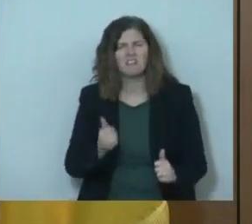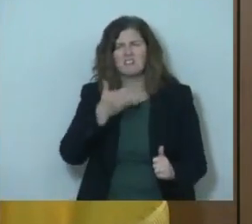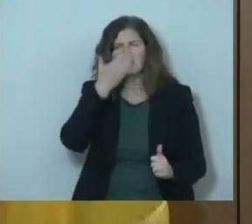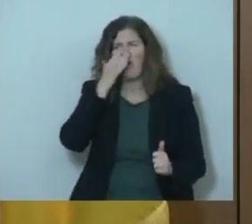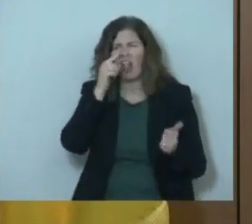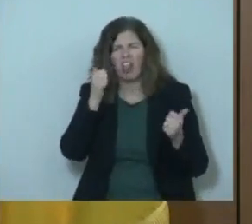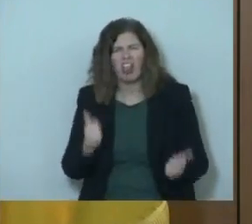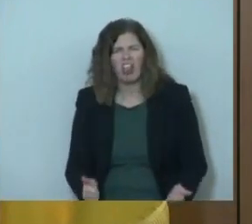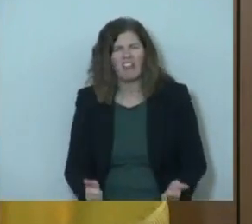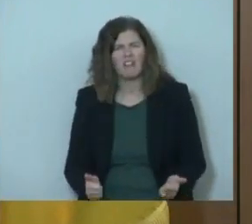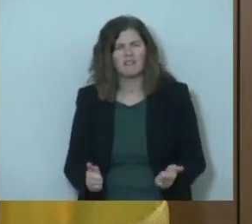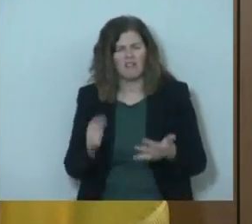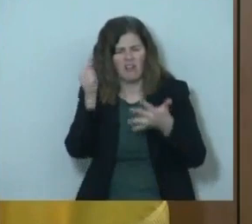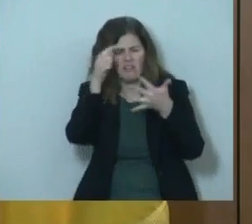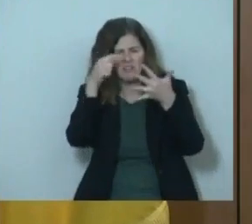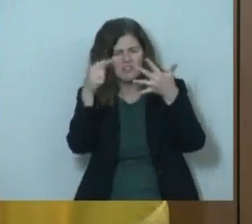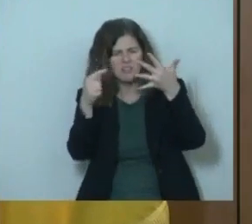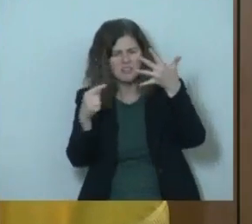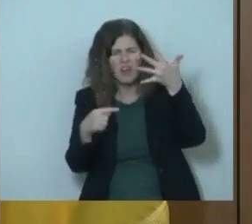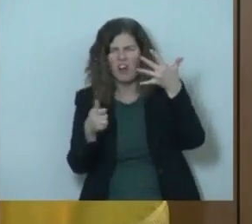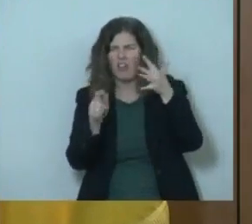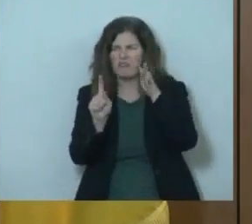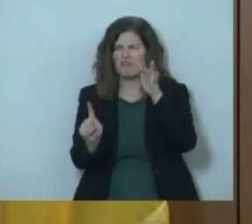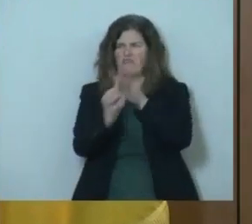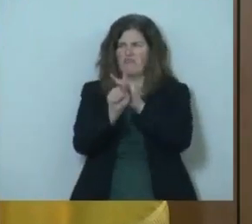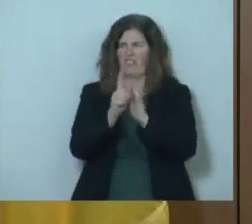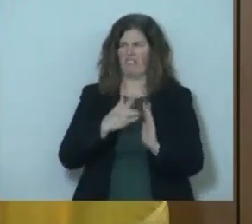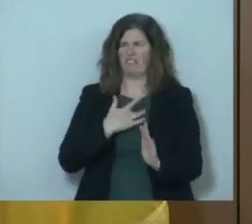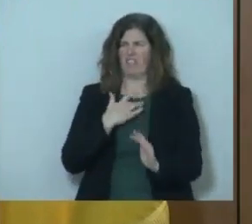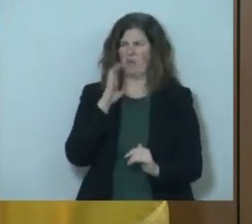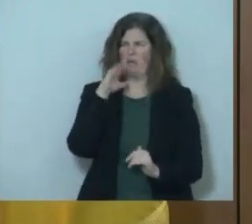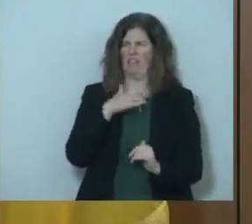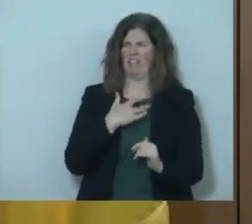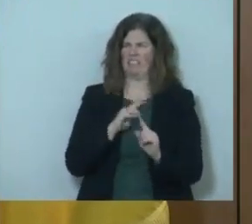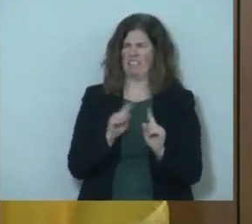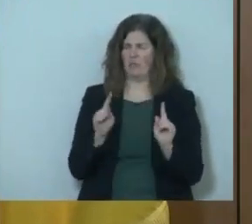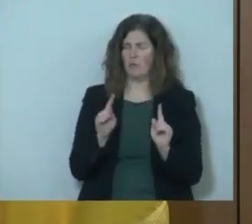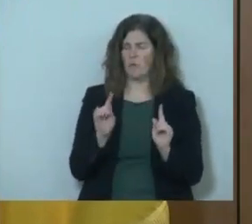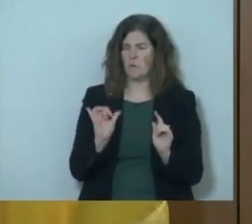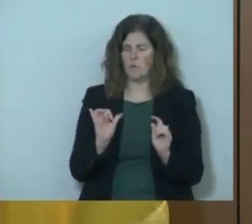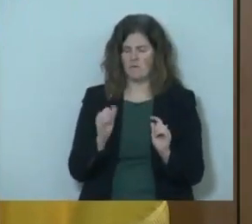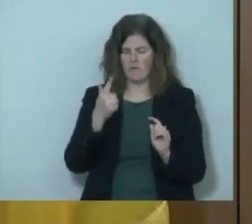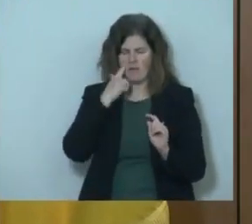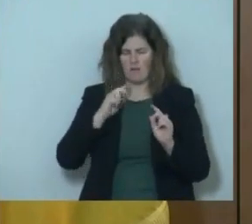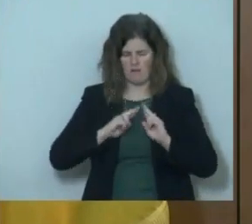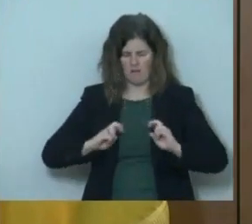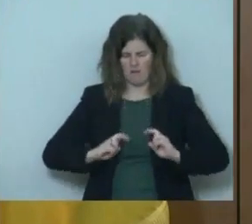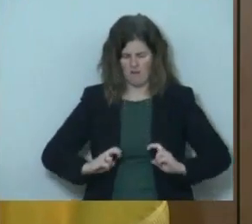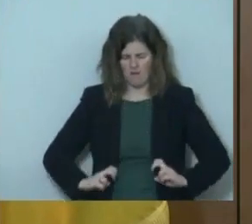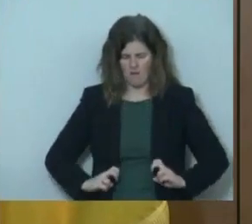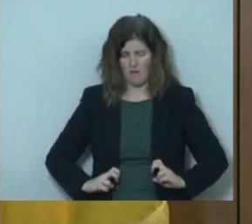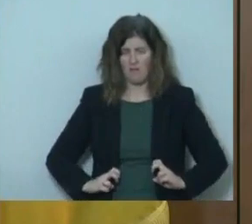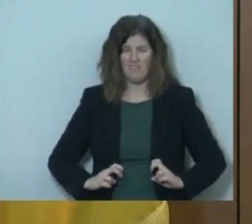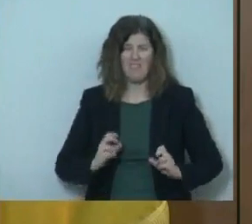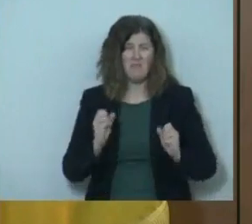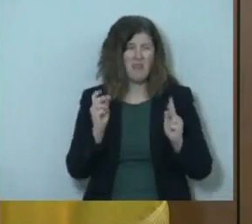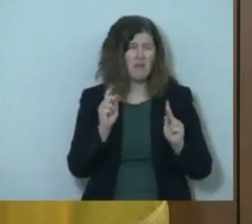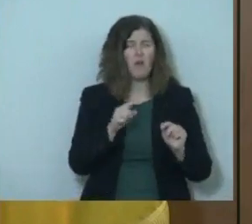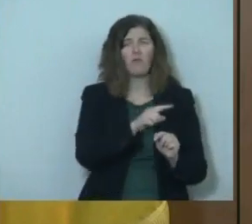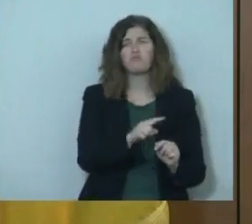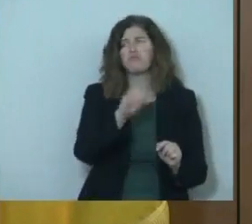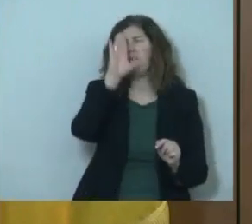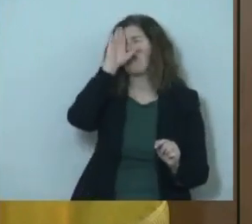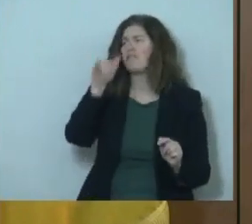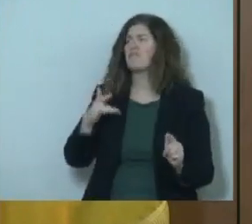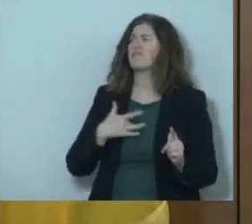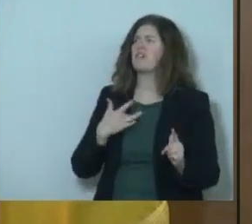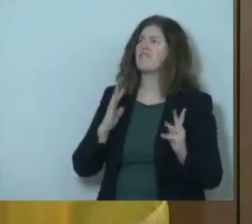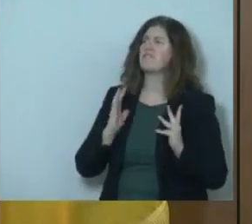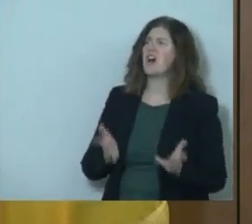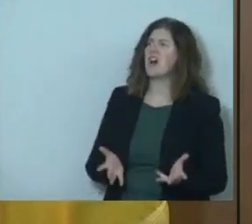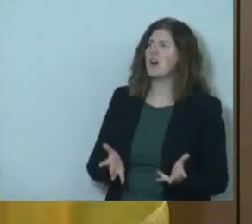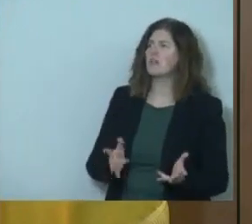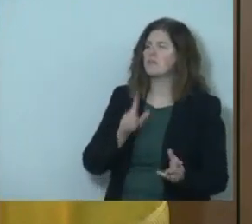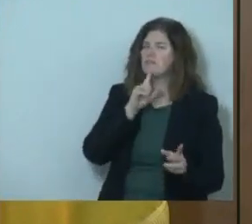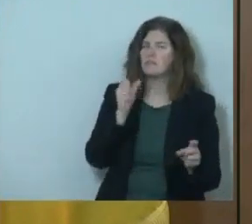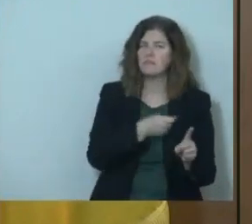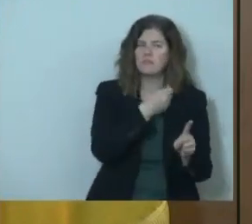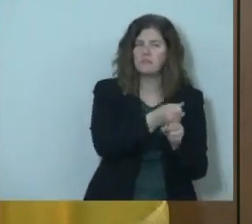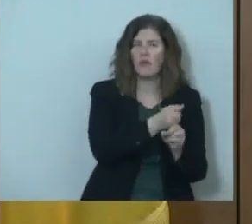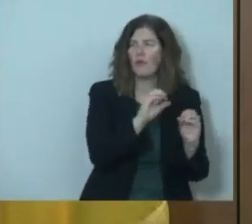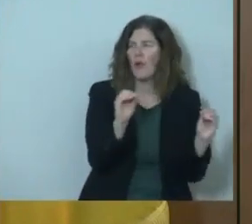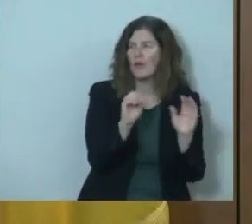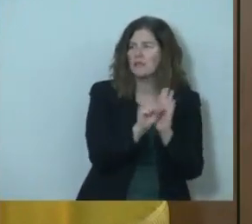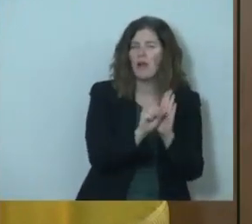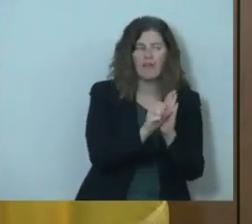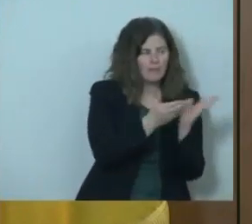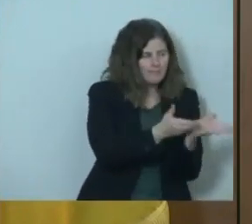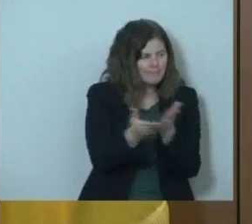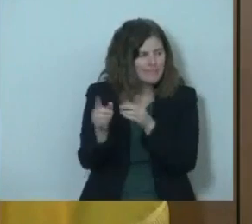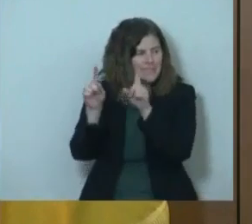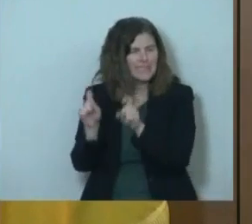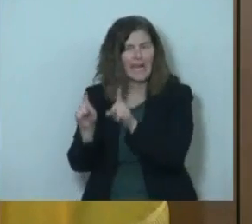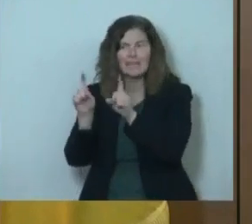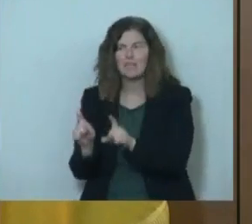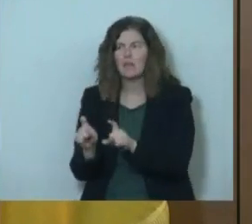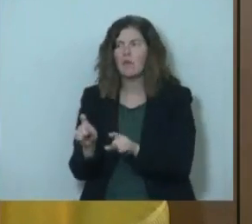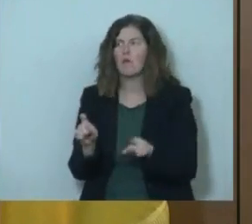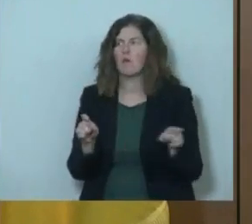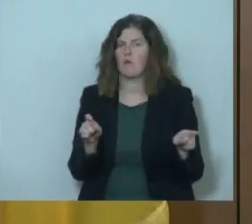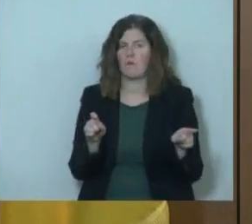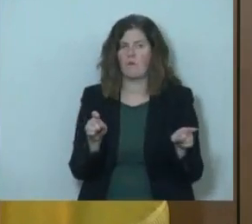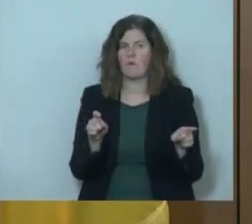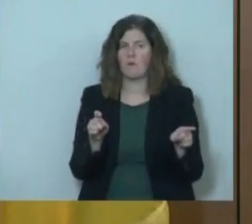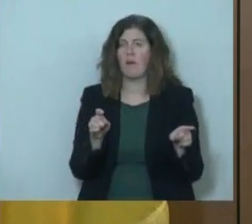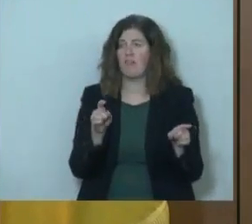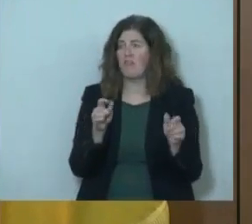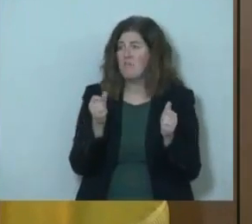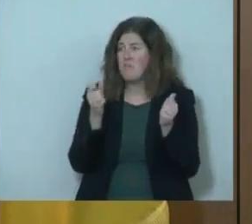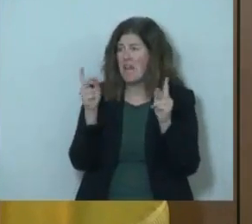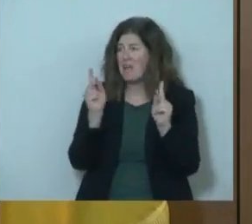COUGH, FEVER, SORE THROAT, NAUSEA, HEADACHES, LOSS OF TASTE OR SMELL, ANY NUMBER OF EMERGING SYMPTOMS THAT ARE REALLY IMPORTANT FOR YOU TO EVALUATE.